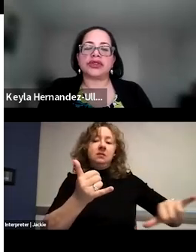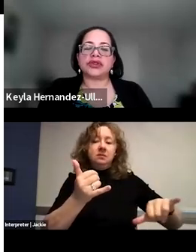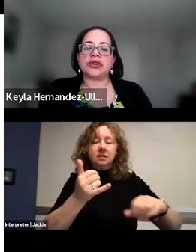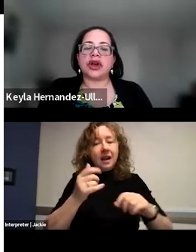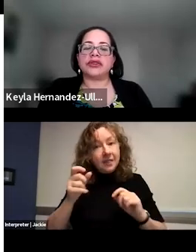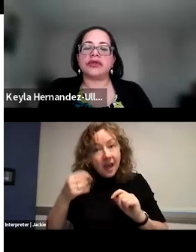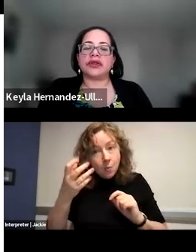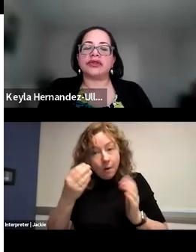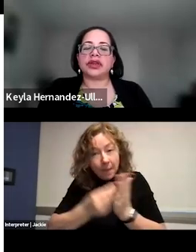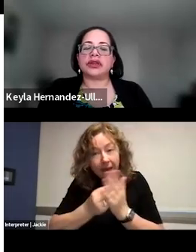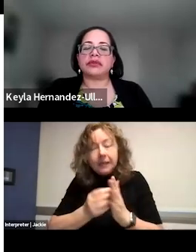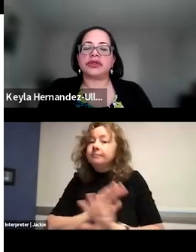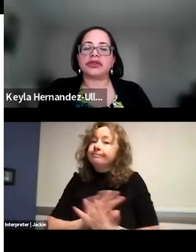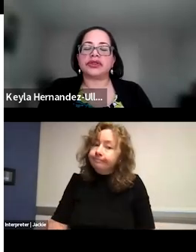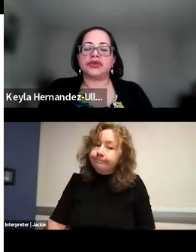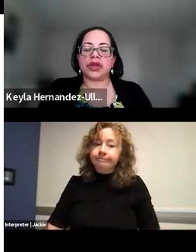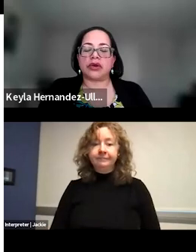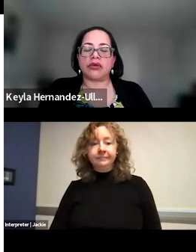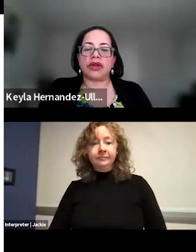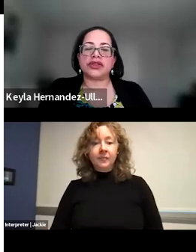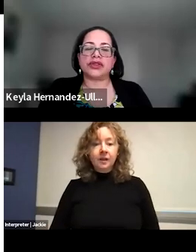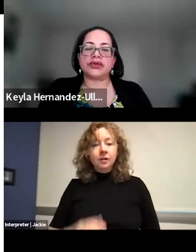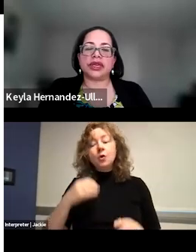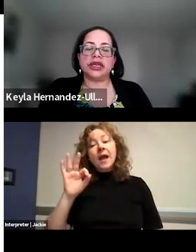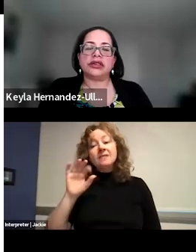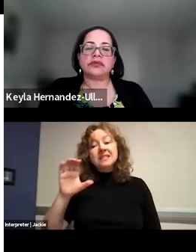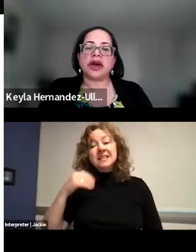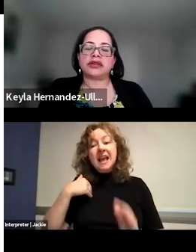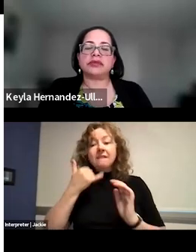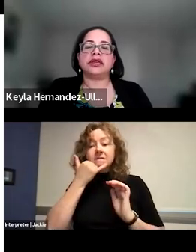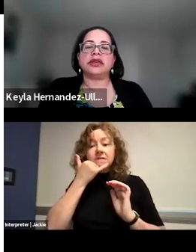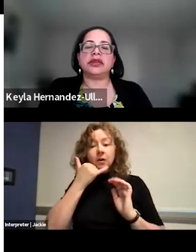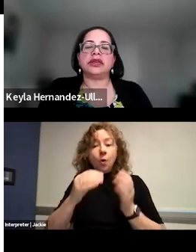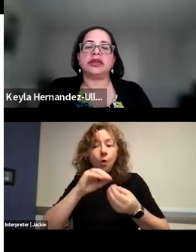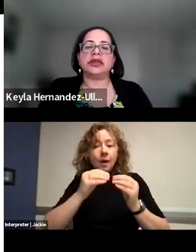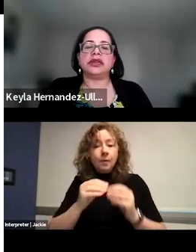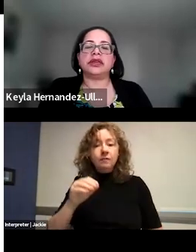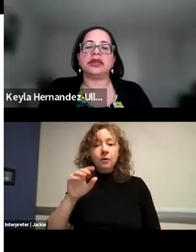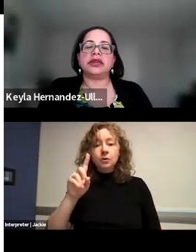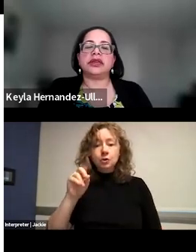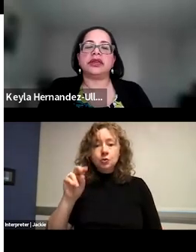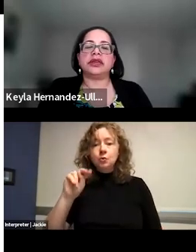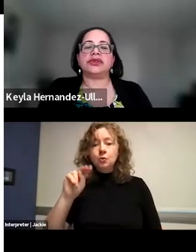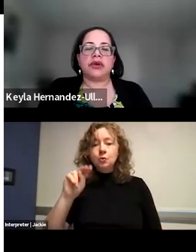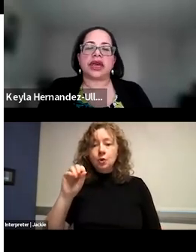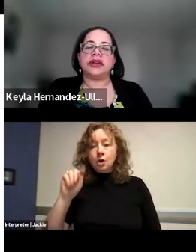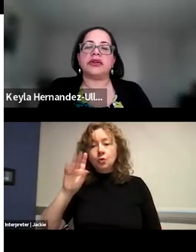Keyla Hernandez-Ulloa: We also want to advise consumers to register on the Federal Trade Commission's do not call registry to. Possibly